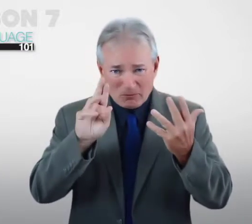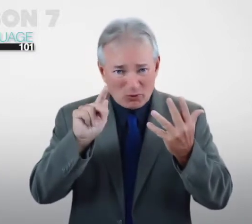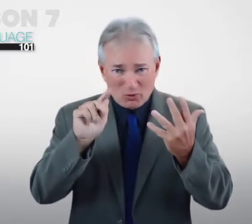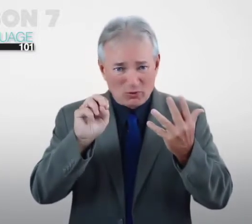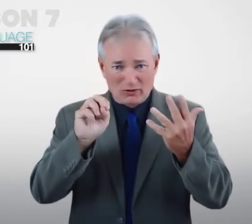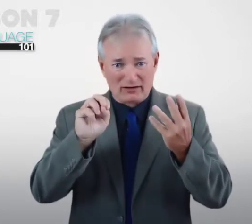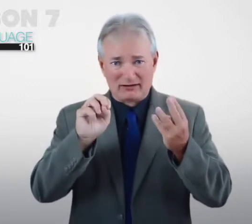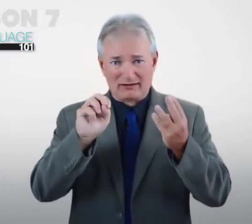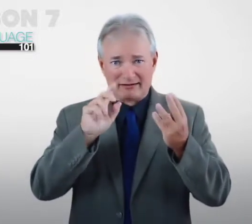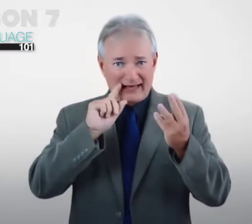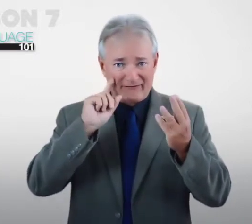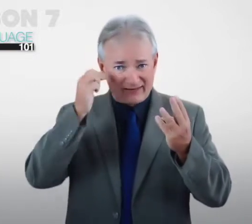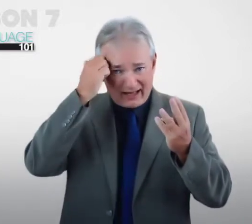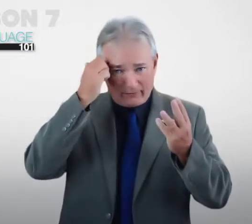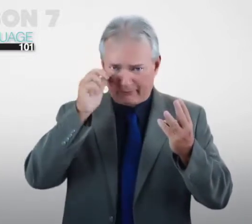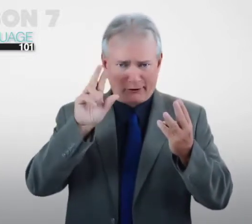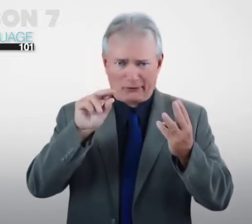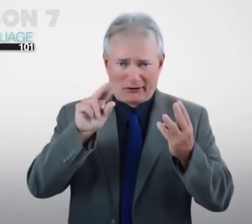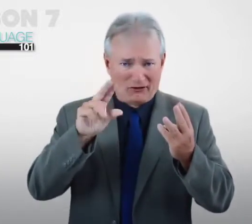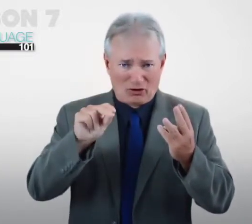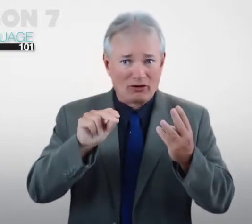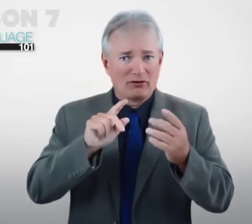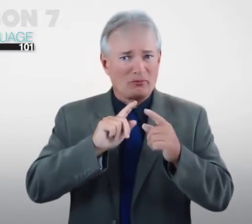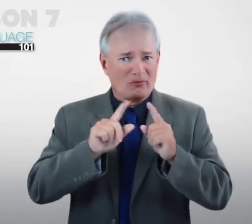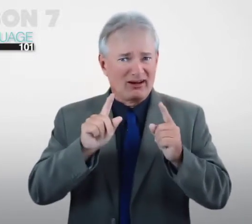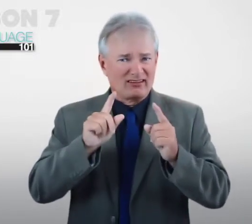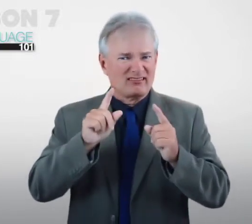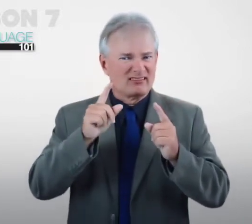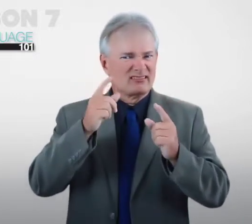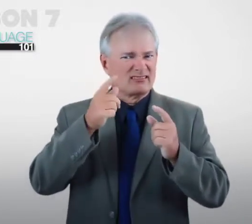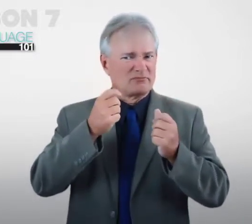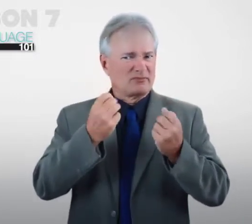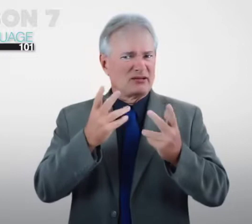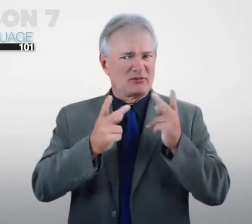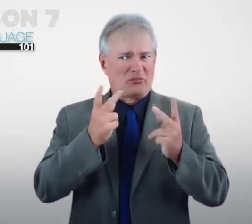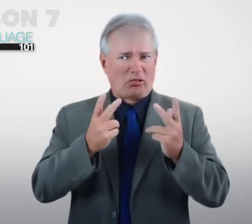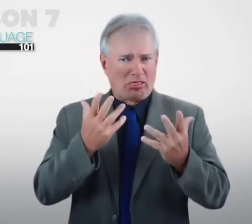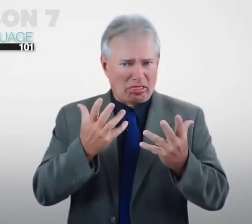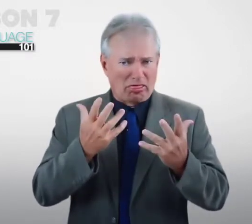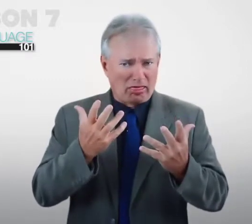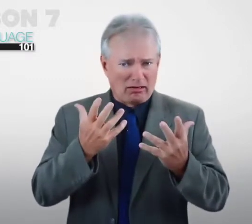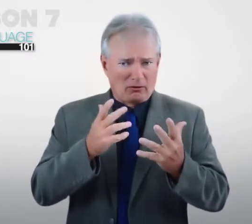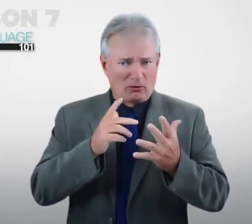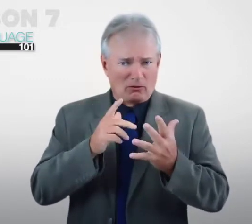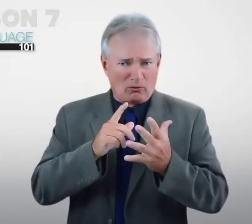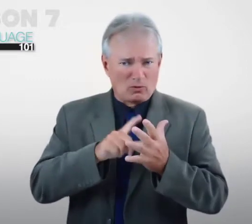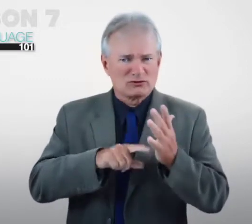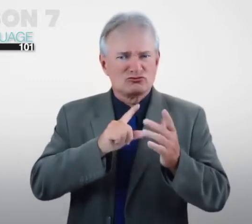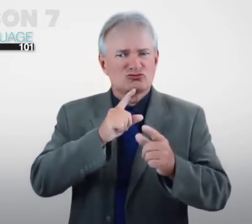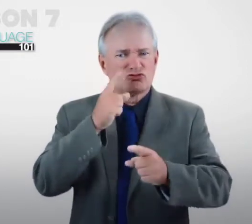Are they deaf mute? Are they deaf and dumb? Oh no, no, no. But I know that there's people that struggle with that.